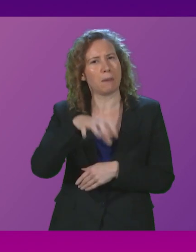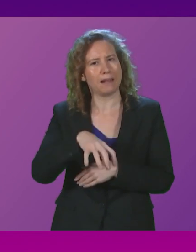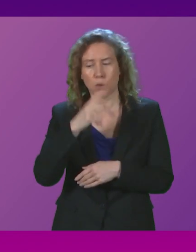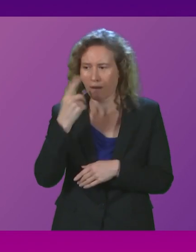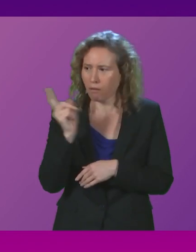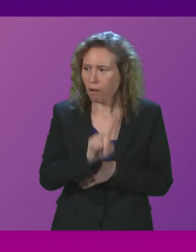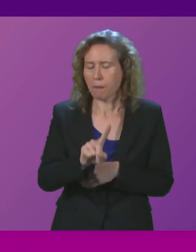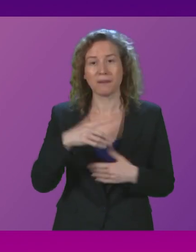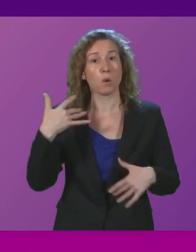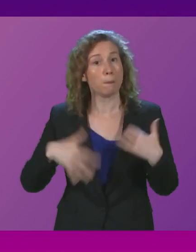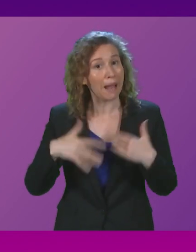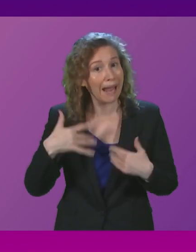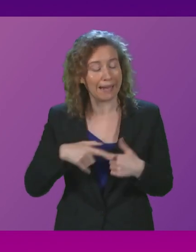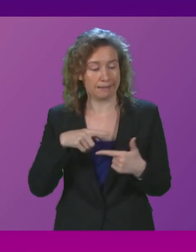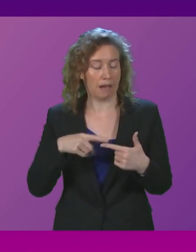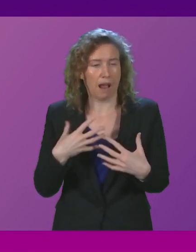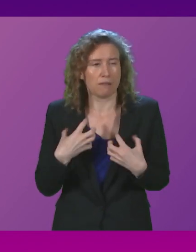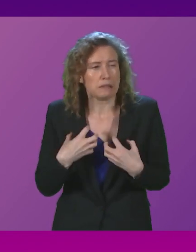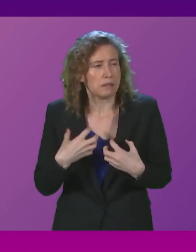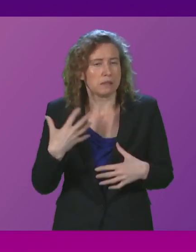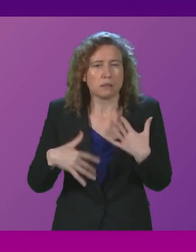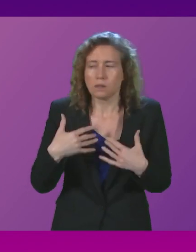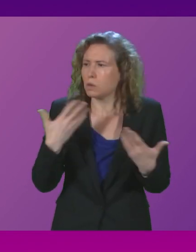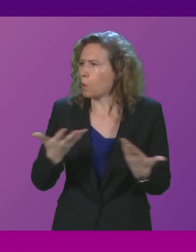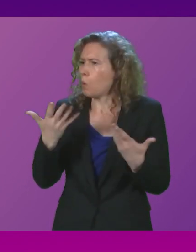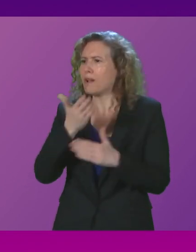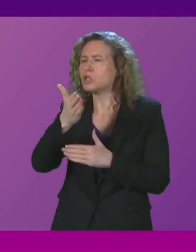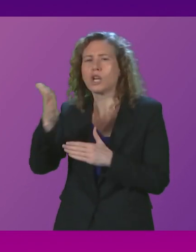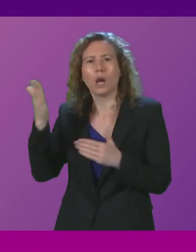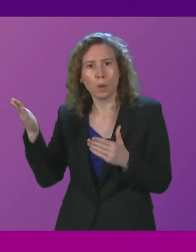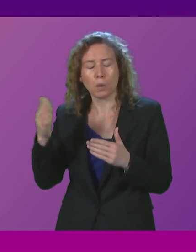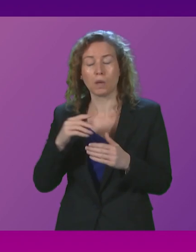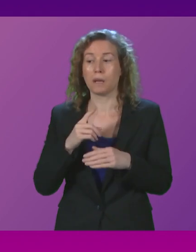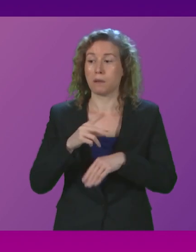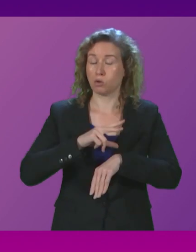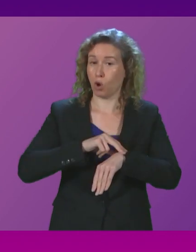you’re in pain, if you’re sore, if you don’t know where to go.” However, Dr Peel continued: